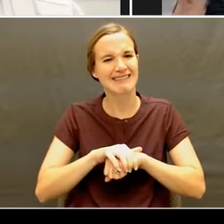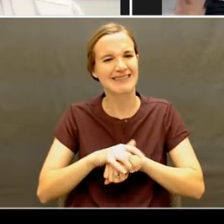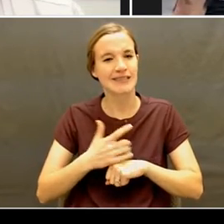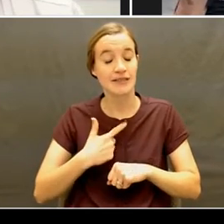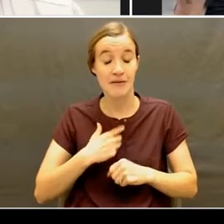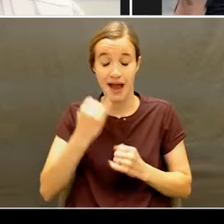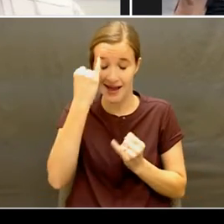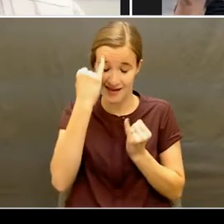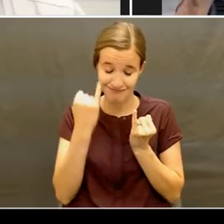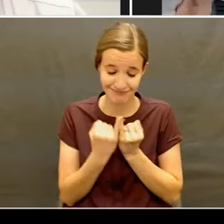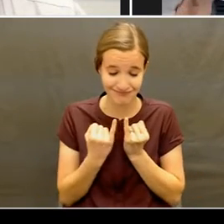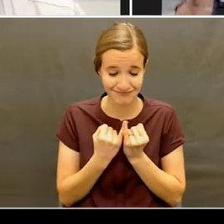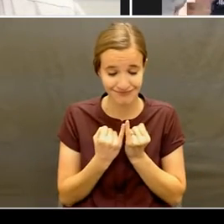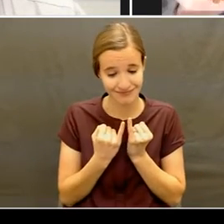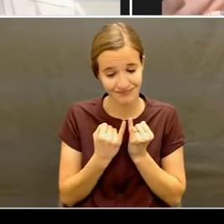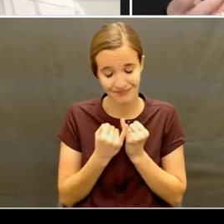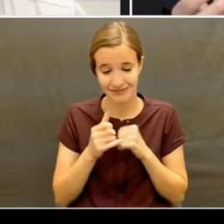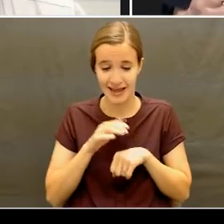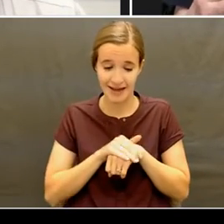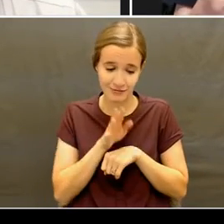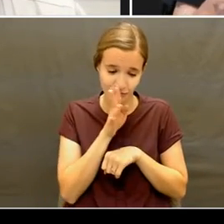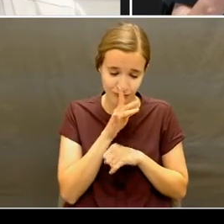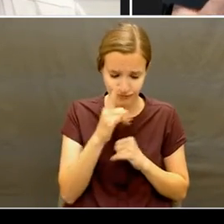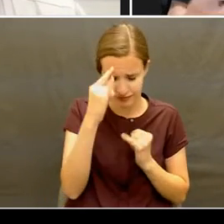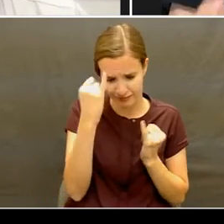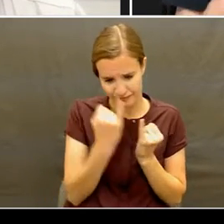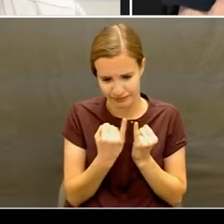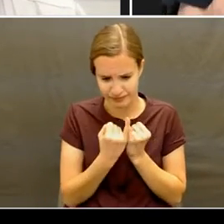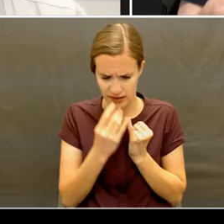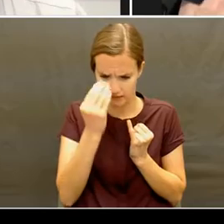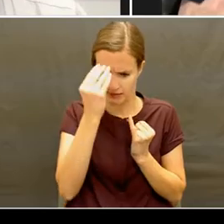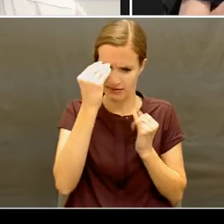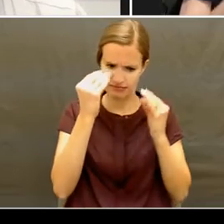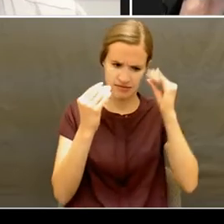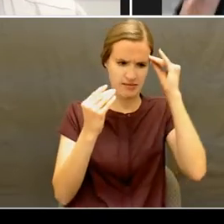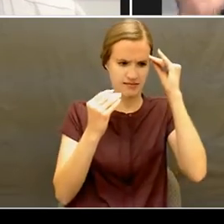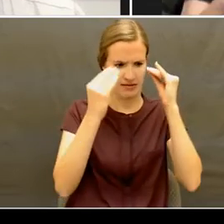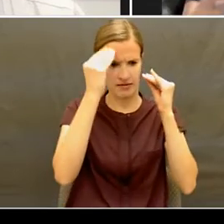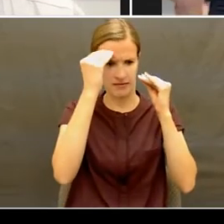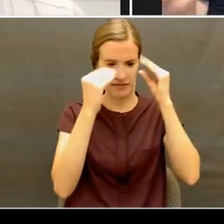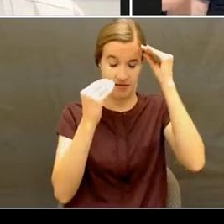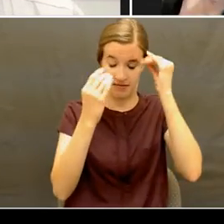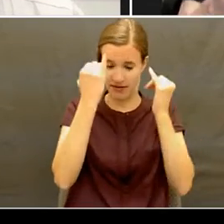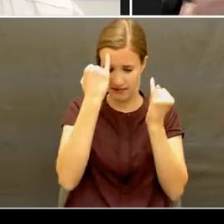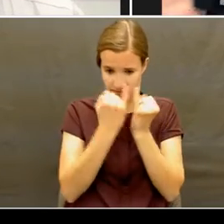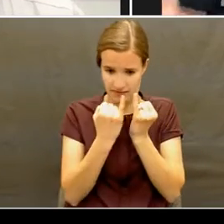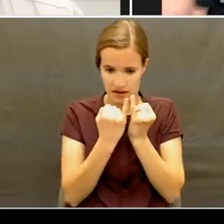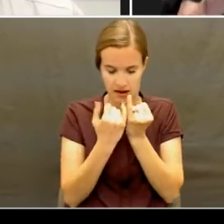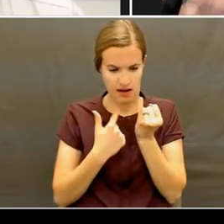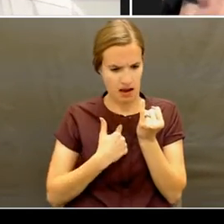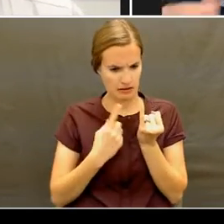myself. And after a little while I started to answer myself so I thought, well, so I gave myself